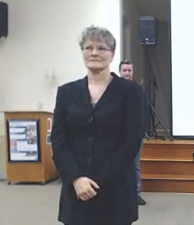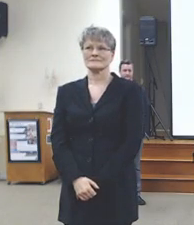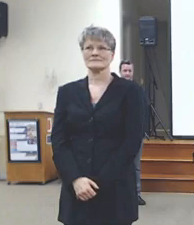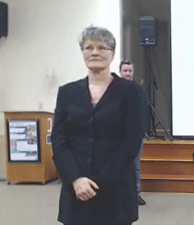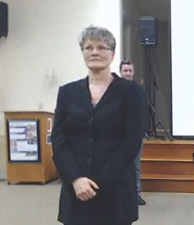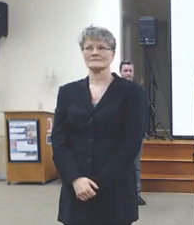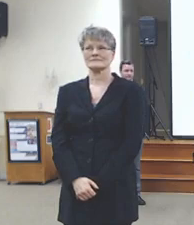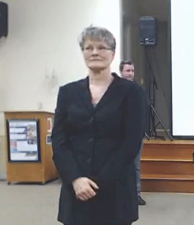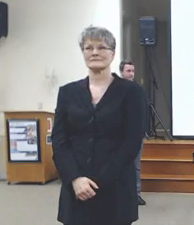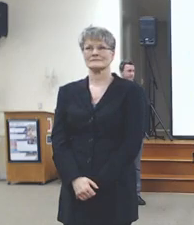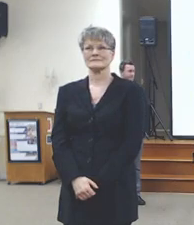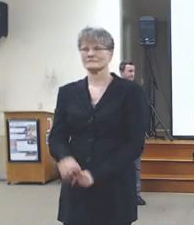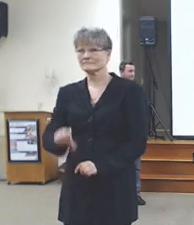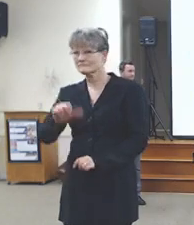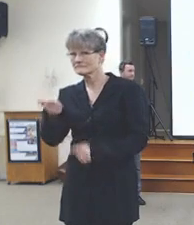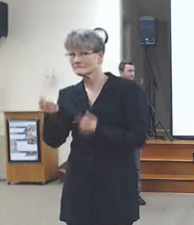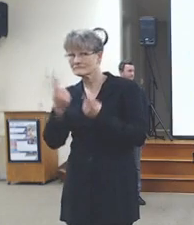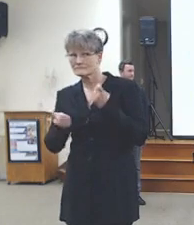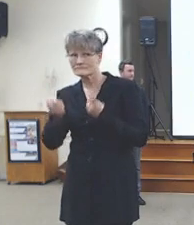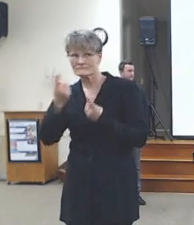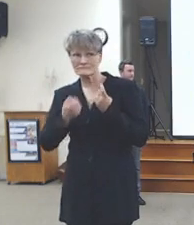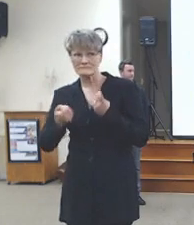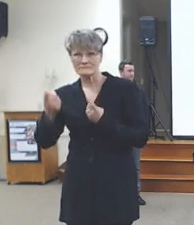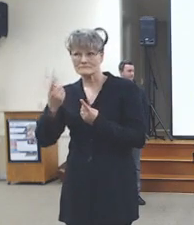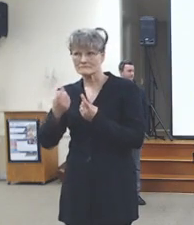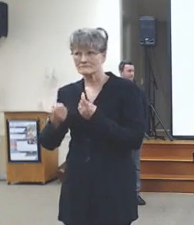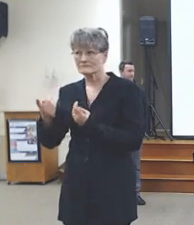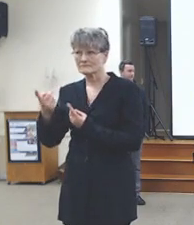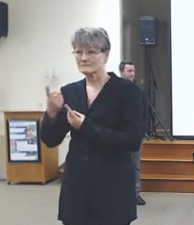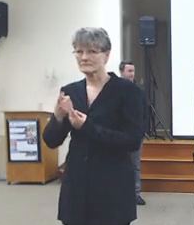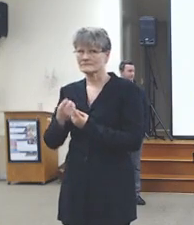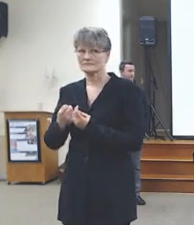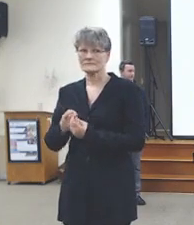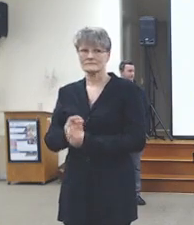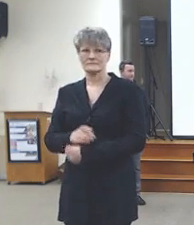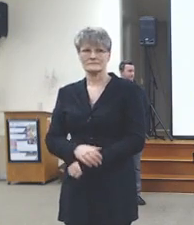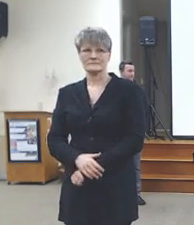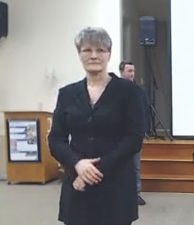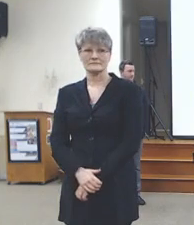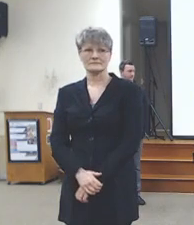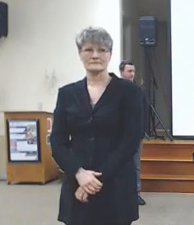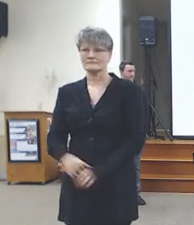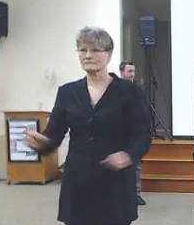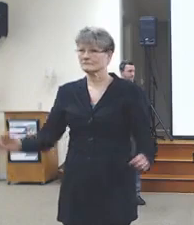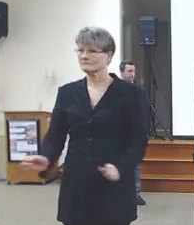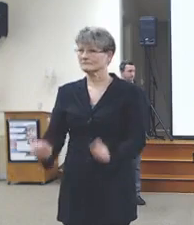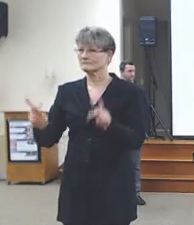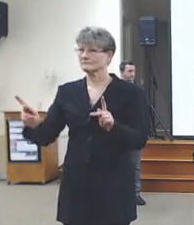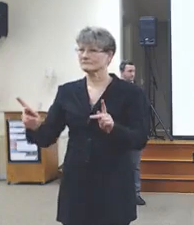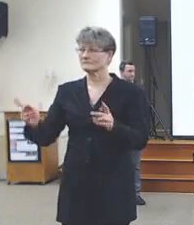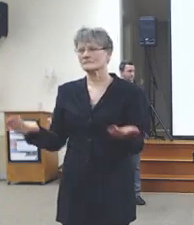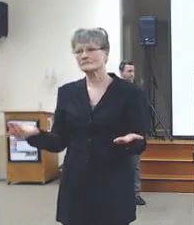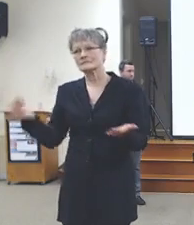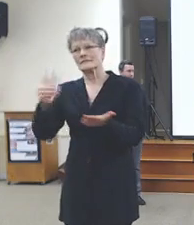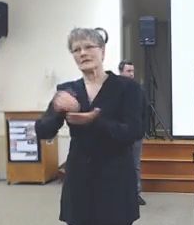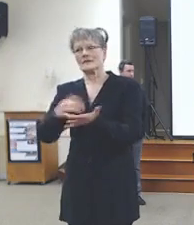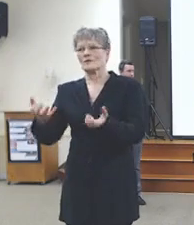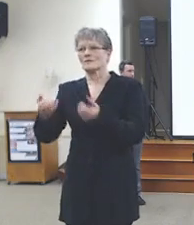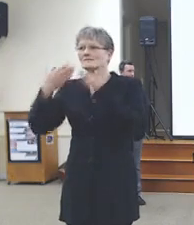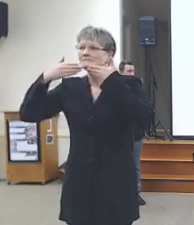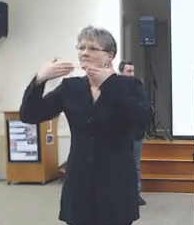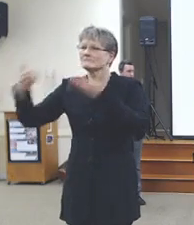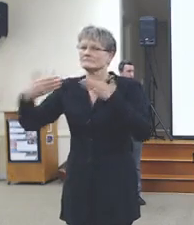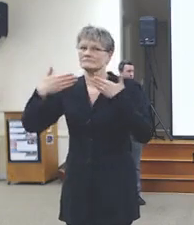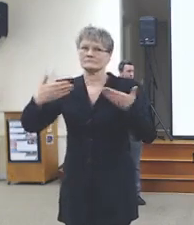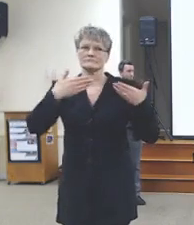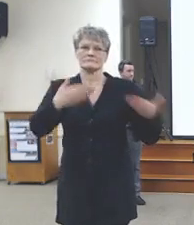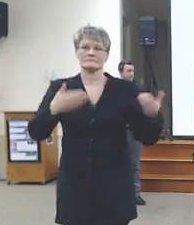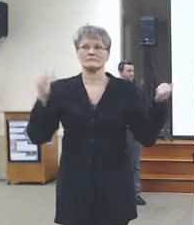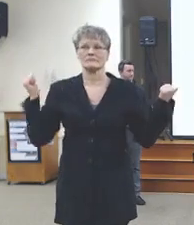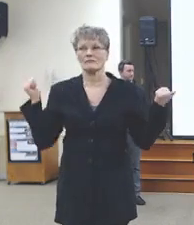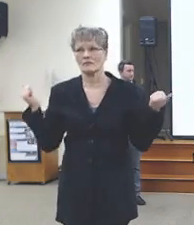Anything else? Okay well, again, I want to thank all of you for playing the